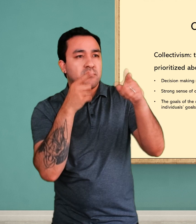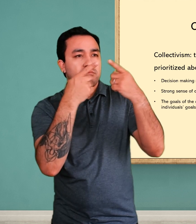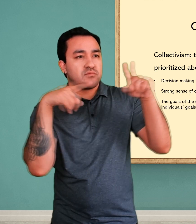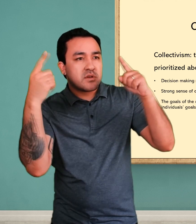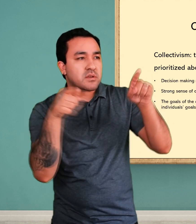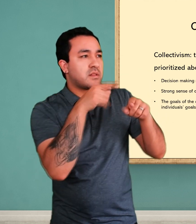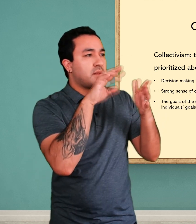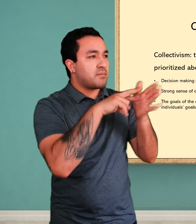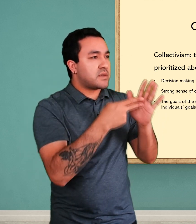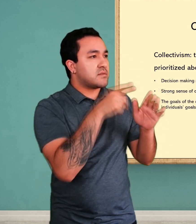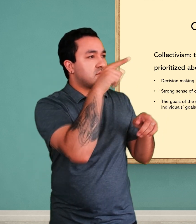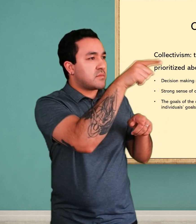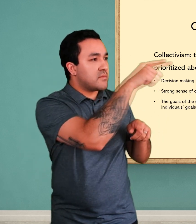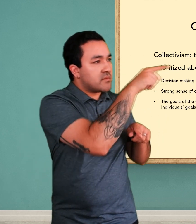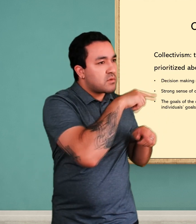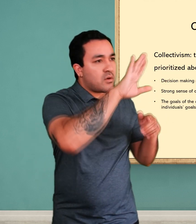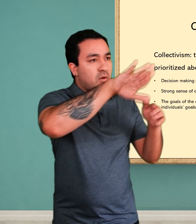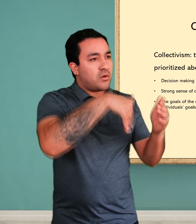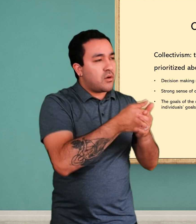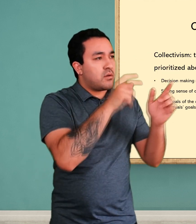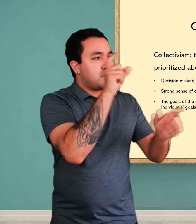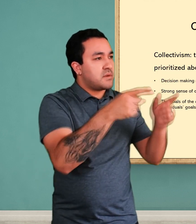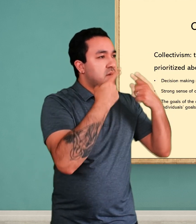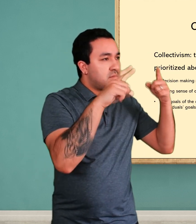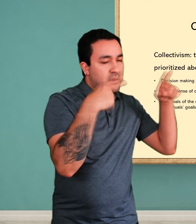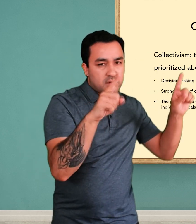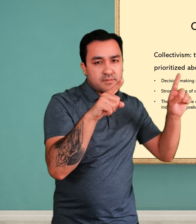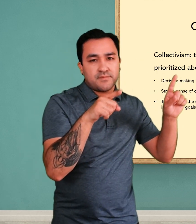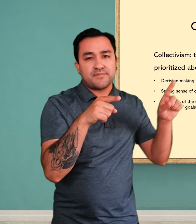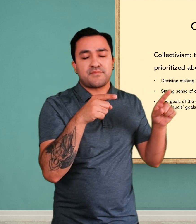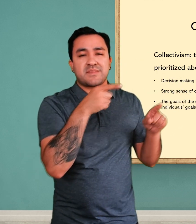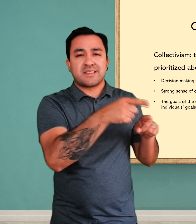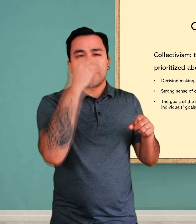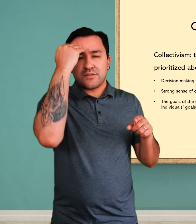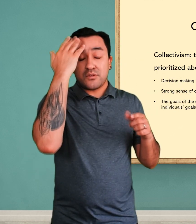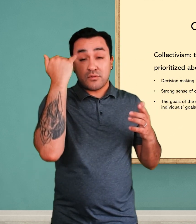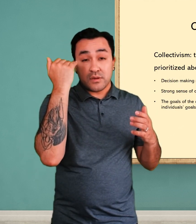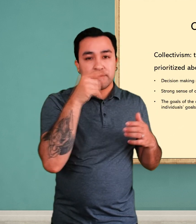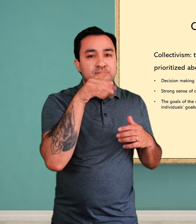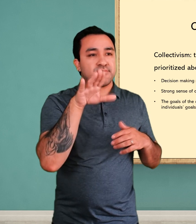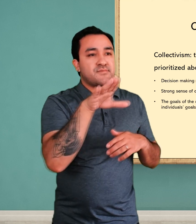These cultures are known for their independence, celebration of diversity, and self-expression.